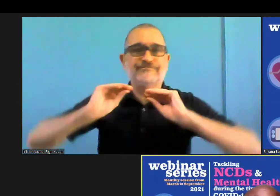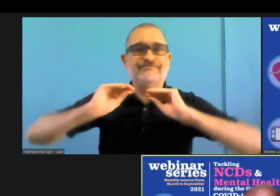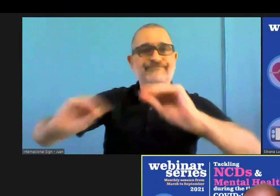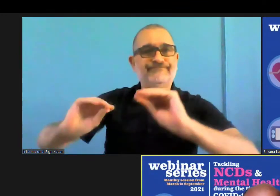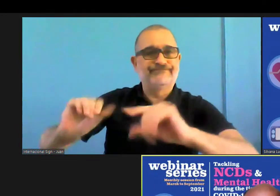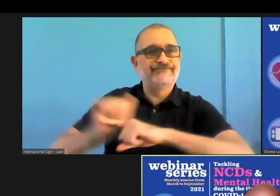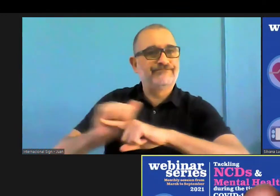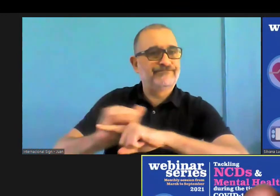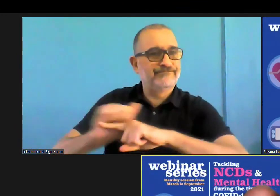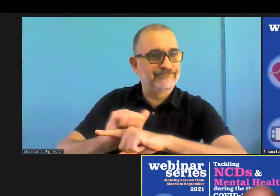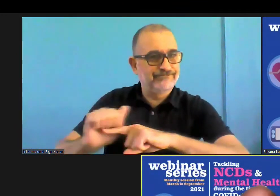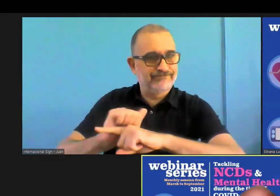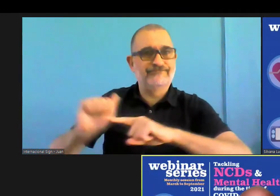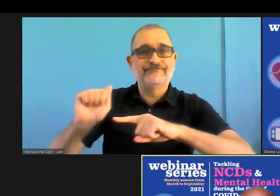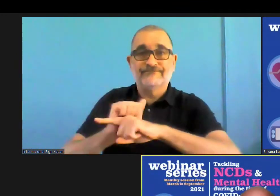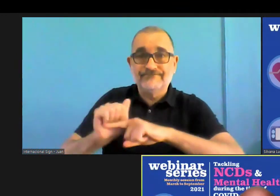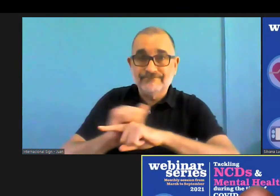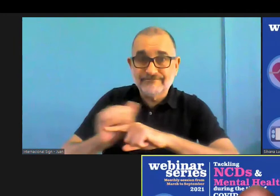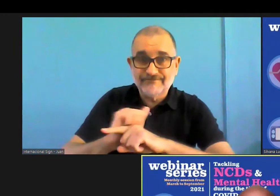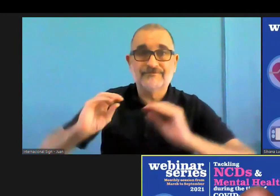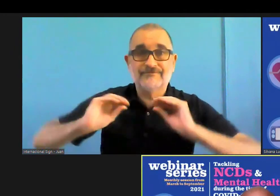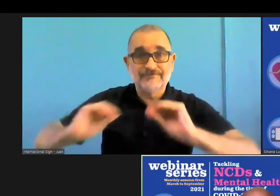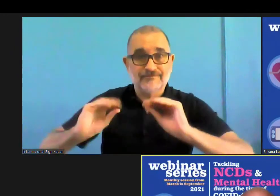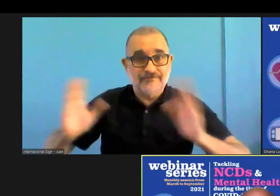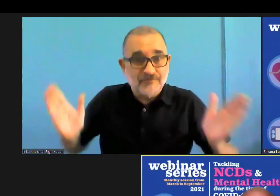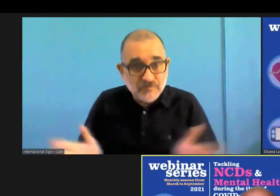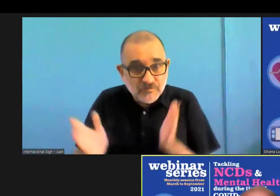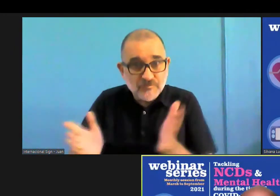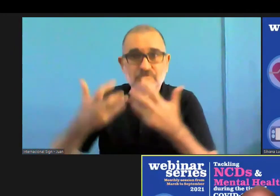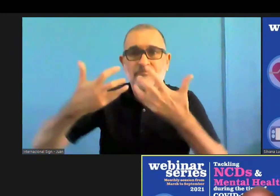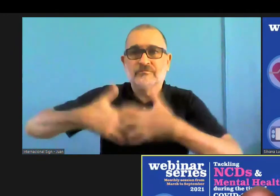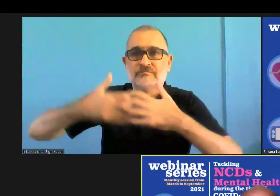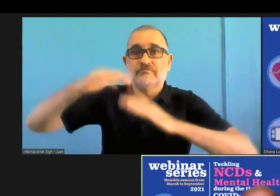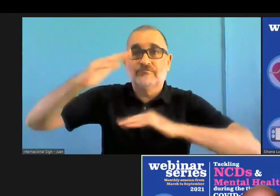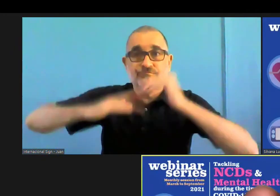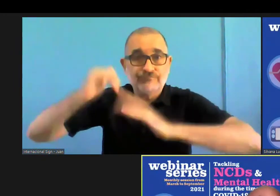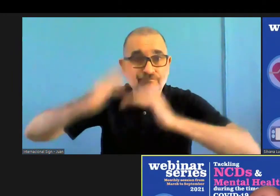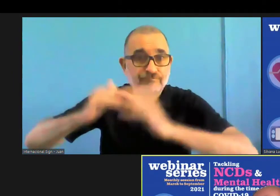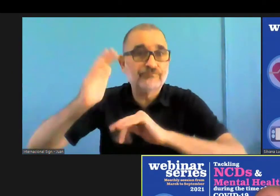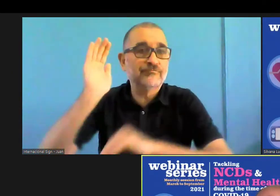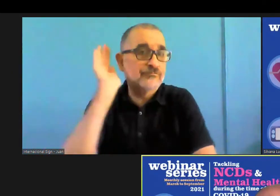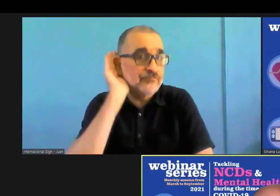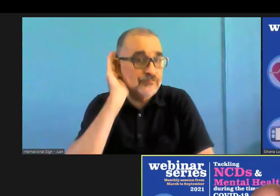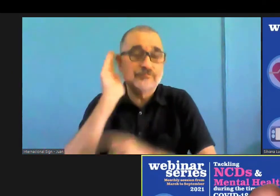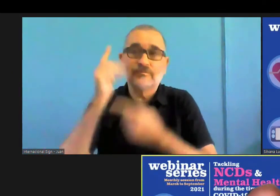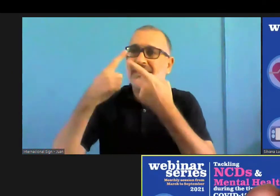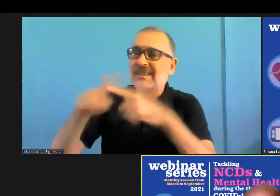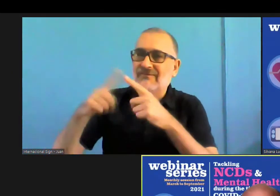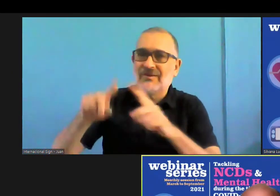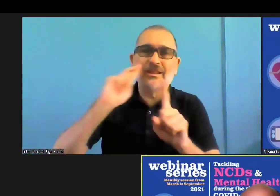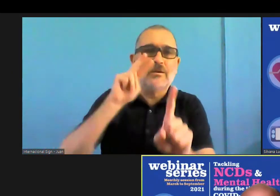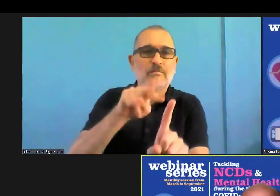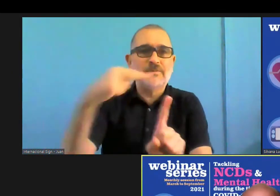Jamaica, about investing in hospitals and clinics, et cetera. So there are many different investment needs.